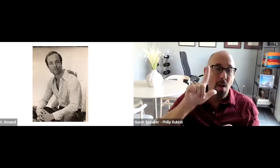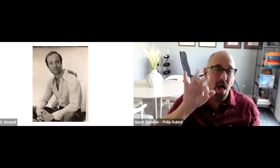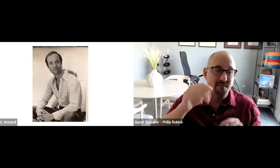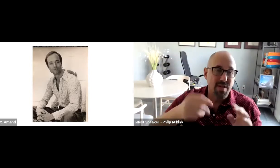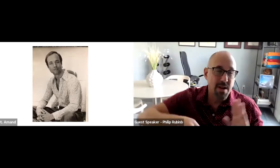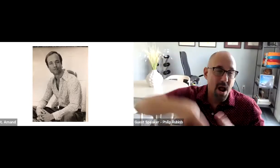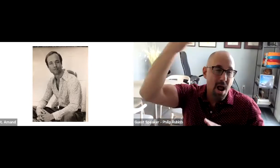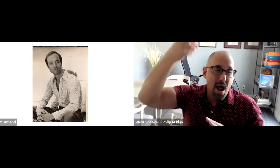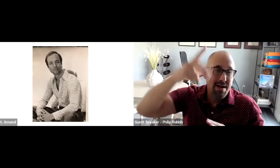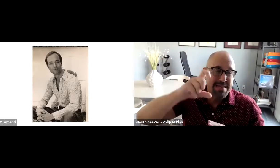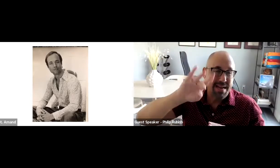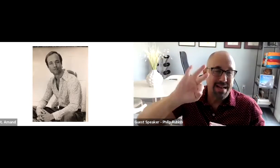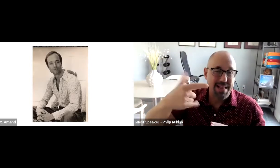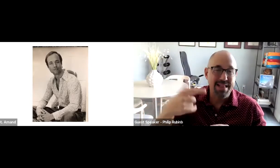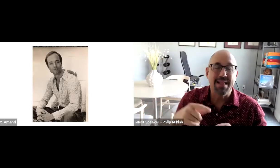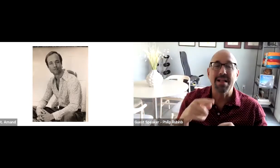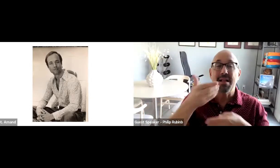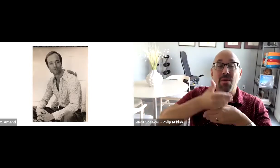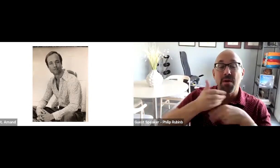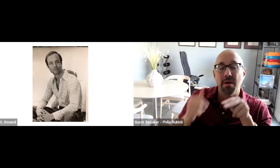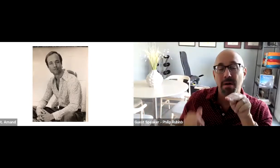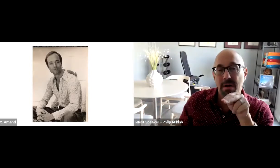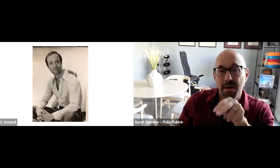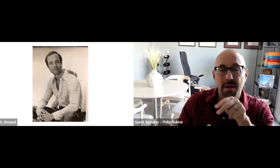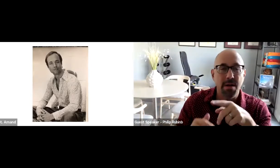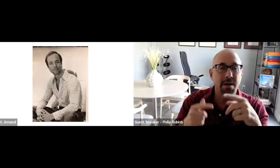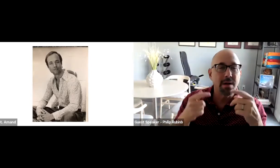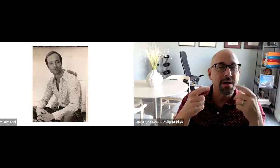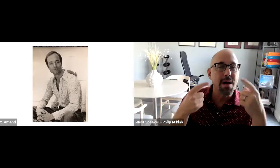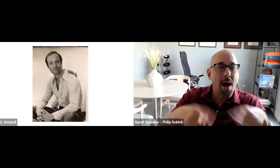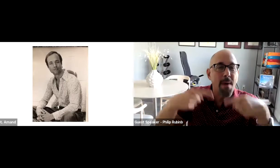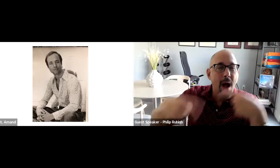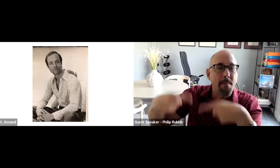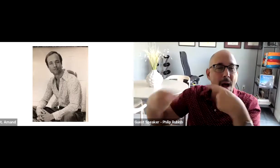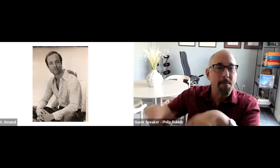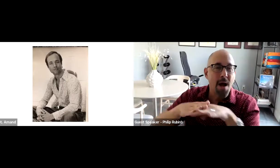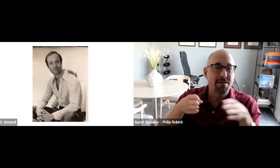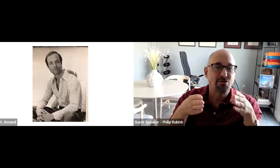The windows were huge and arched at the top, the loft ceilings were very, very high,